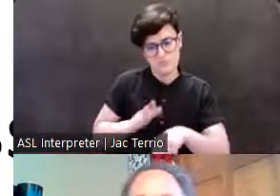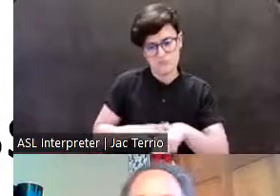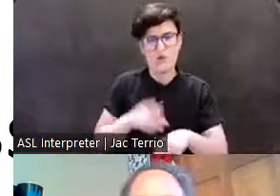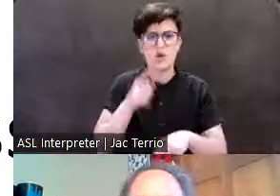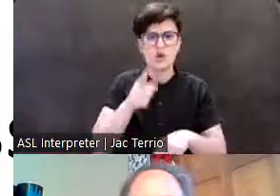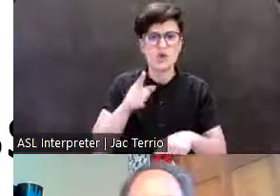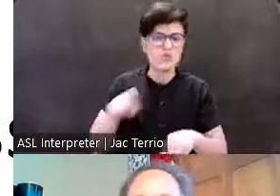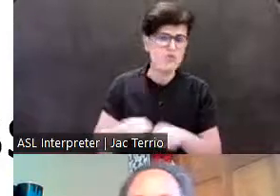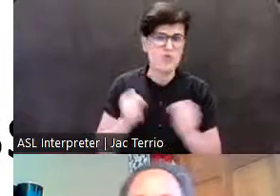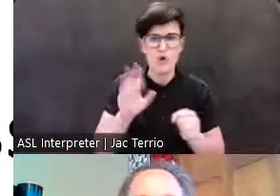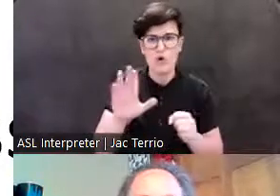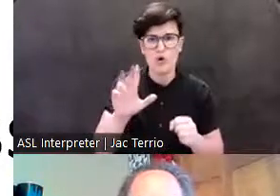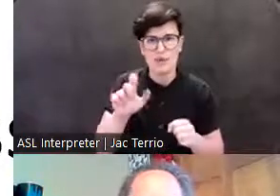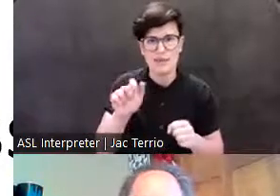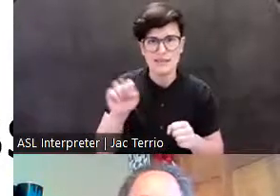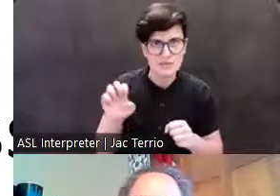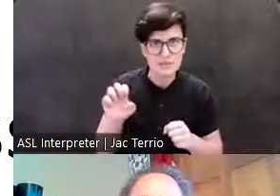A very early step.